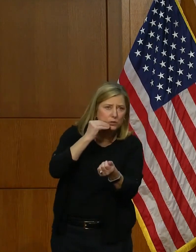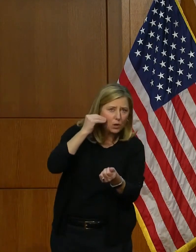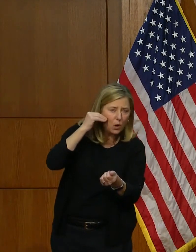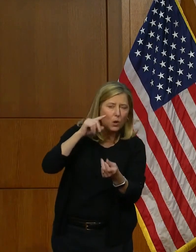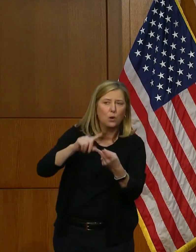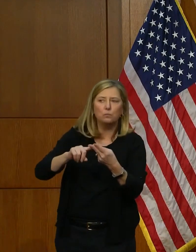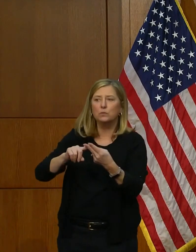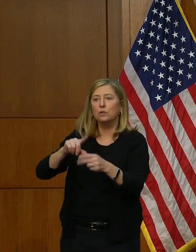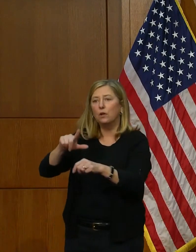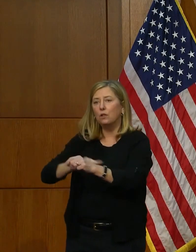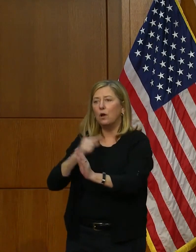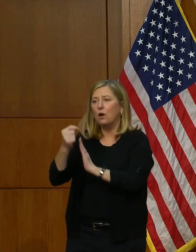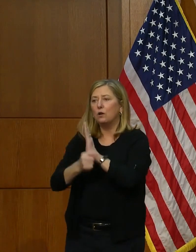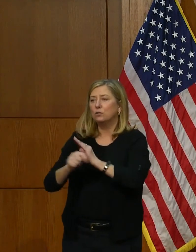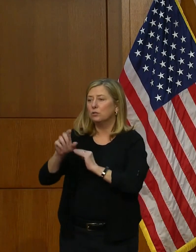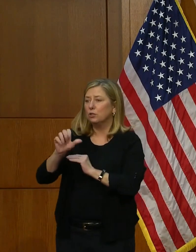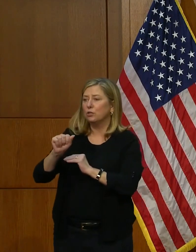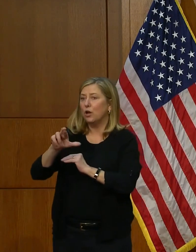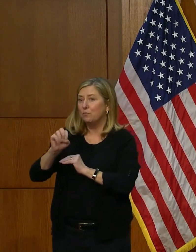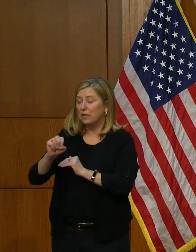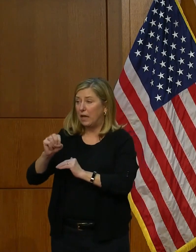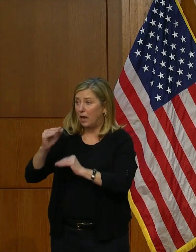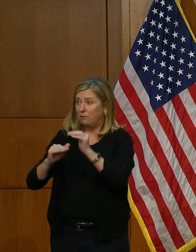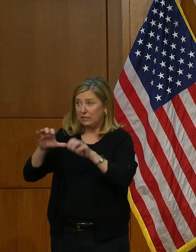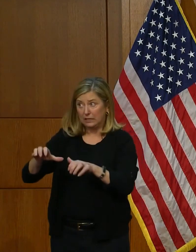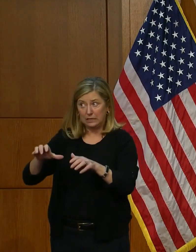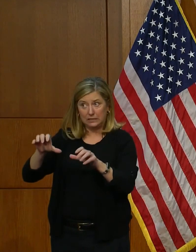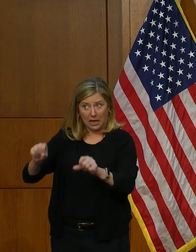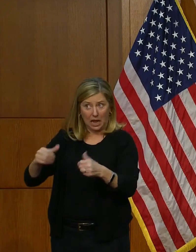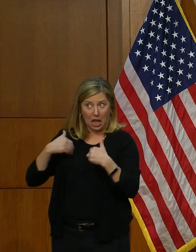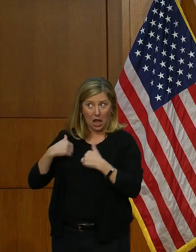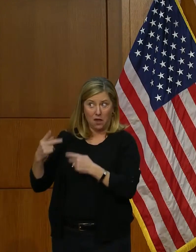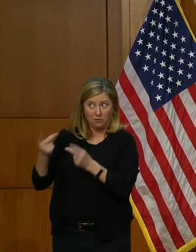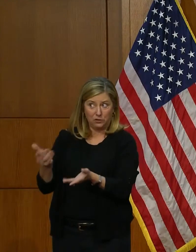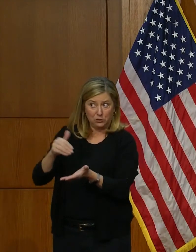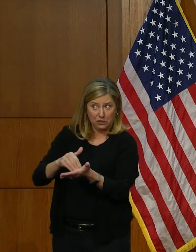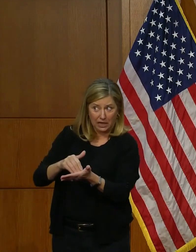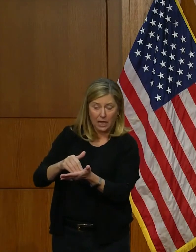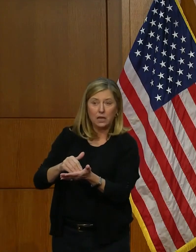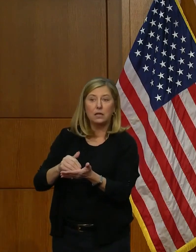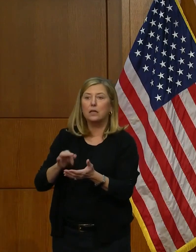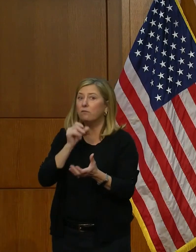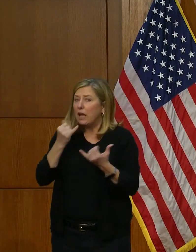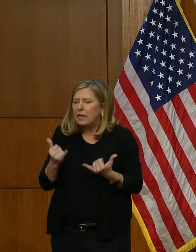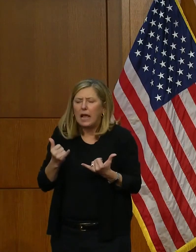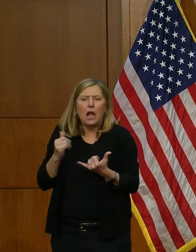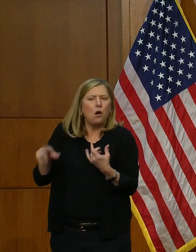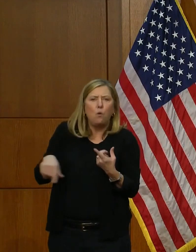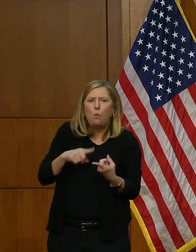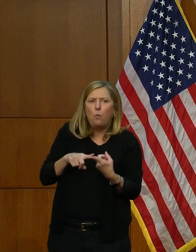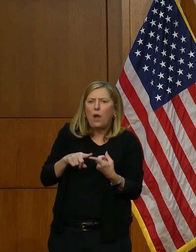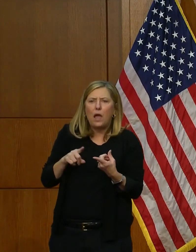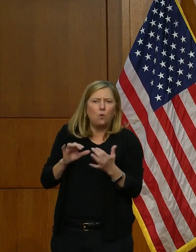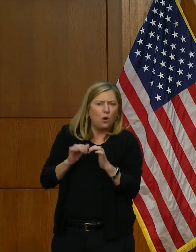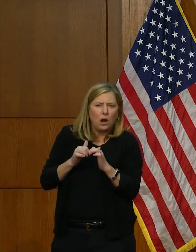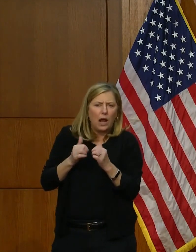ALLOWING NURSING HOMES AND LONG TERM CARE FACILITIES? TOE WELCOME BACK VISITORS. AND IF YOU DON'T THINK THAT'S